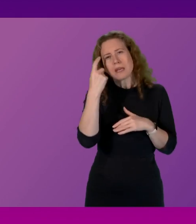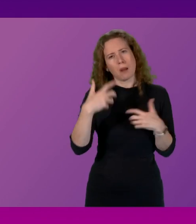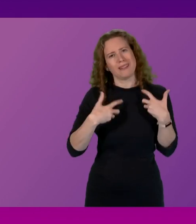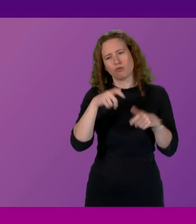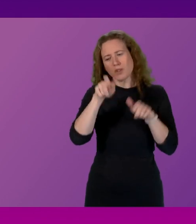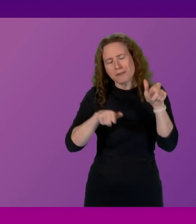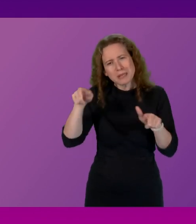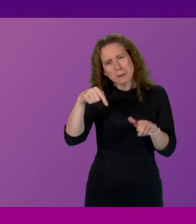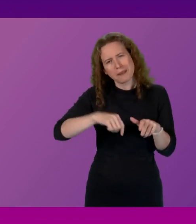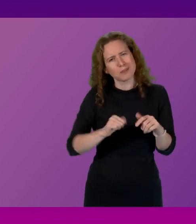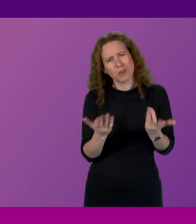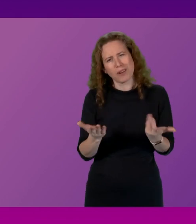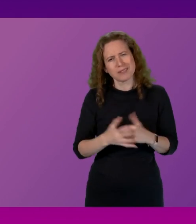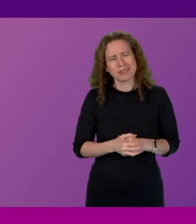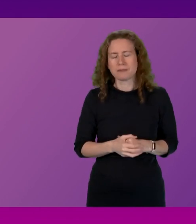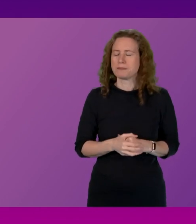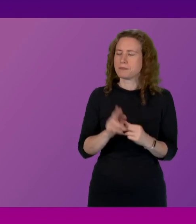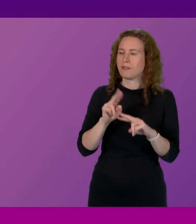people first?